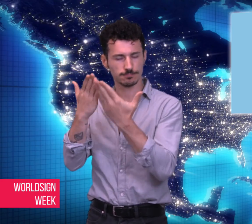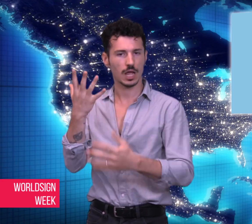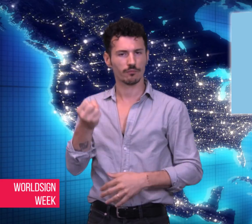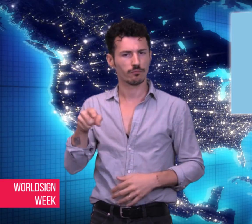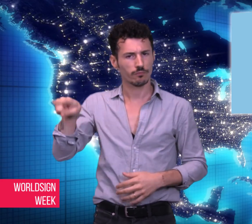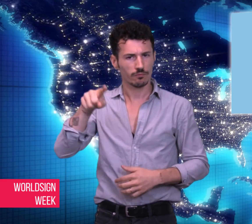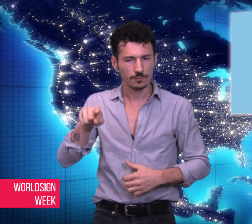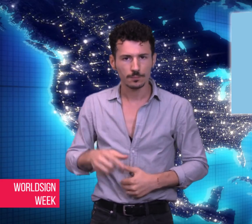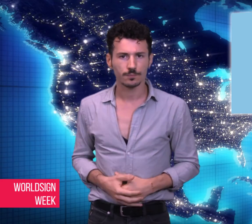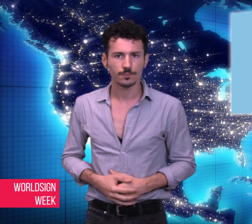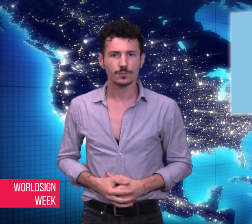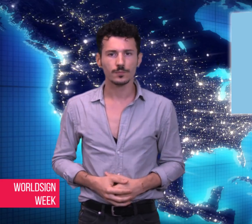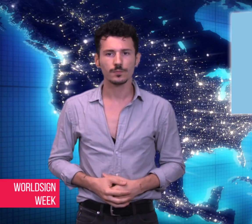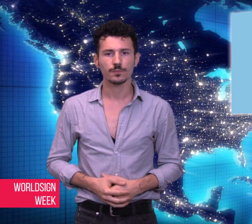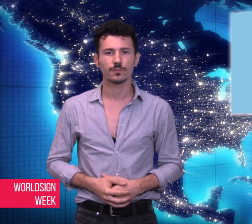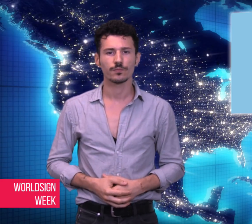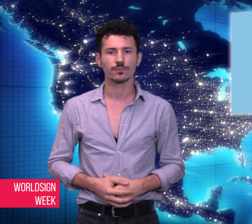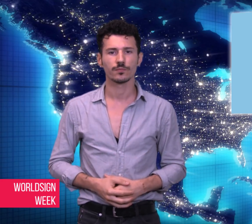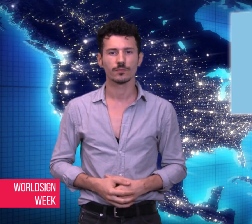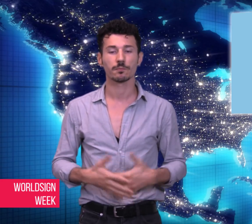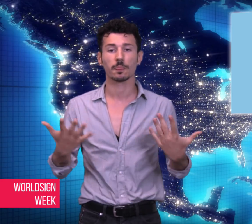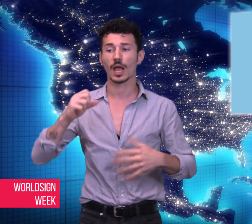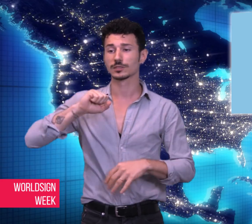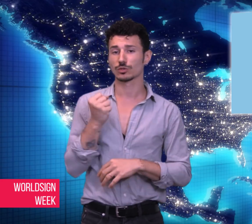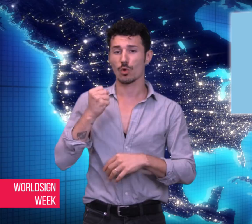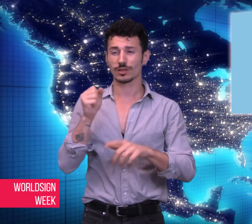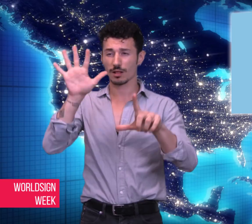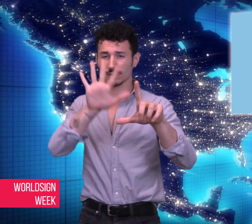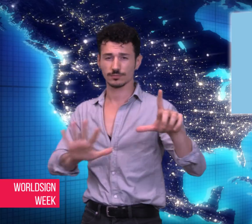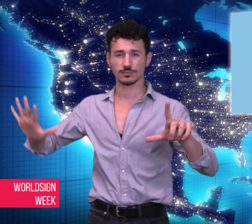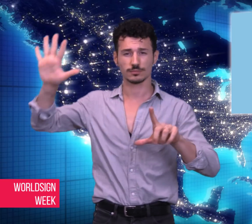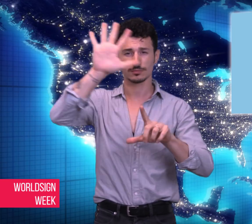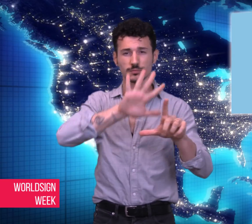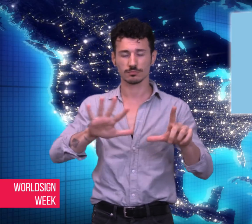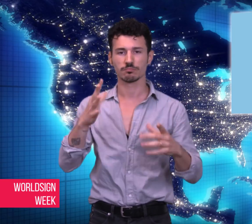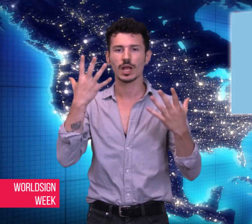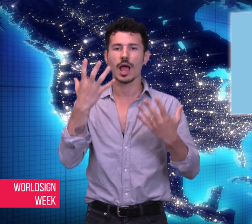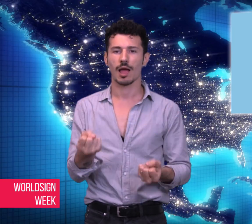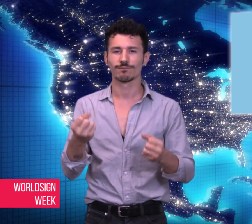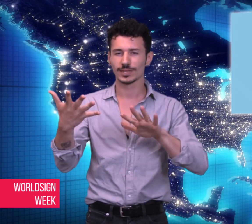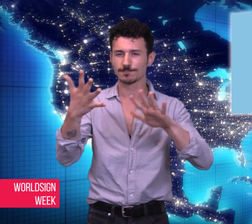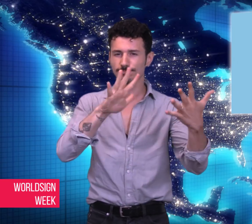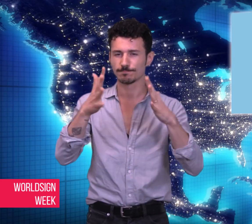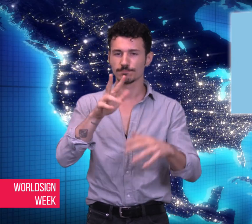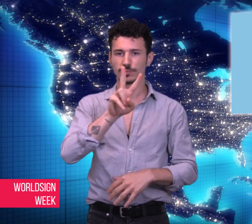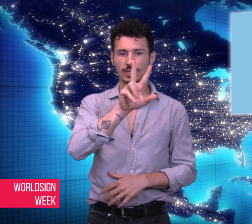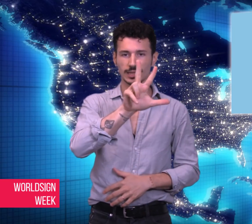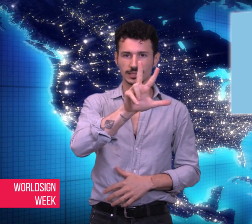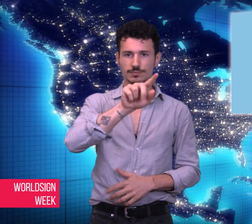but the survey shows almost half of